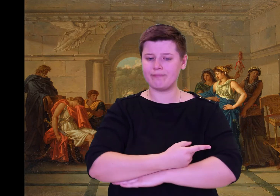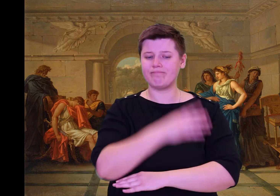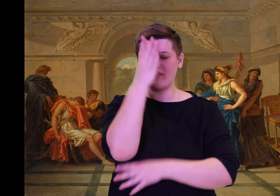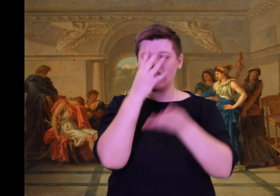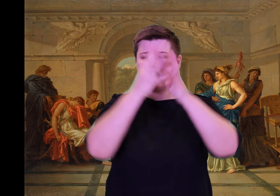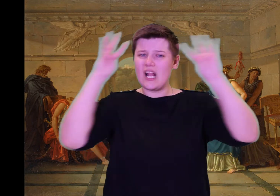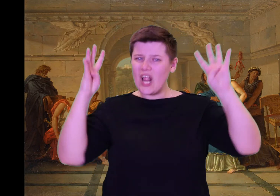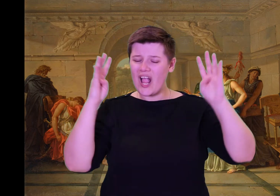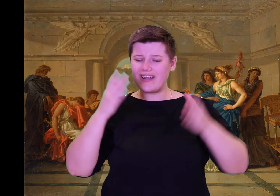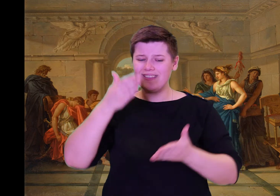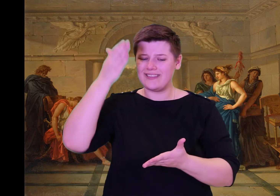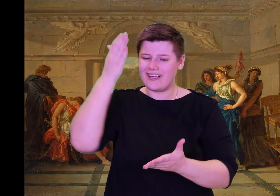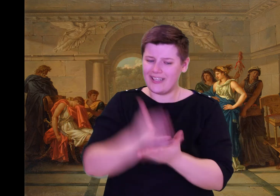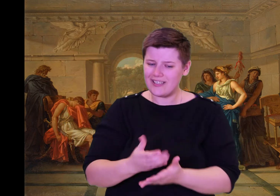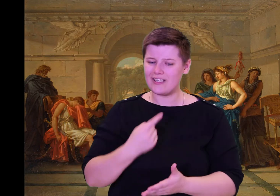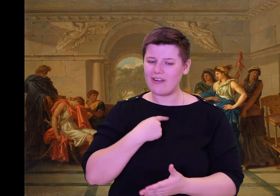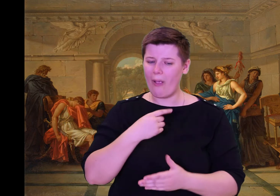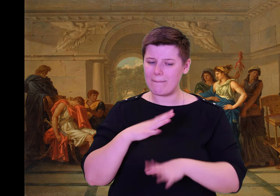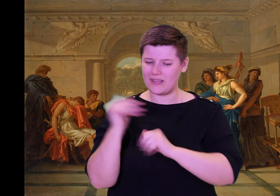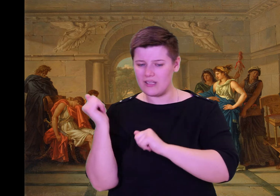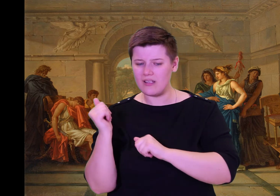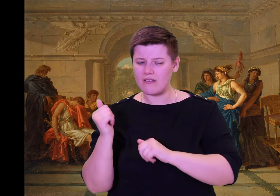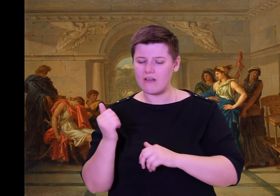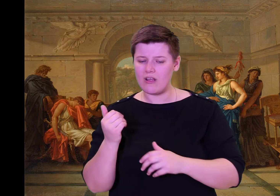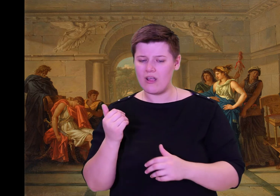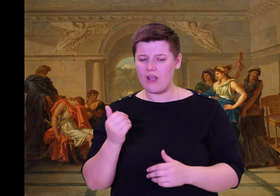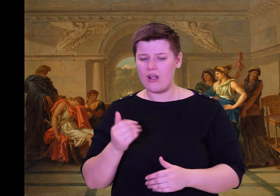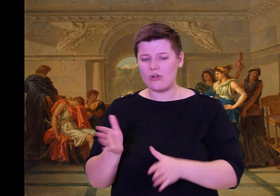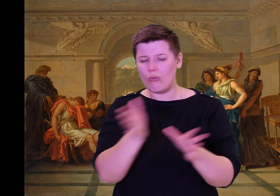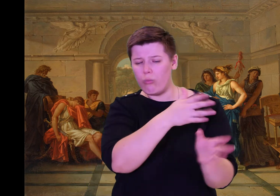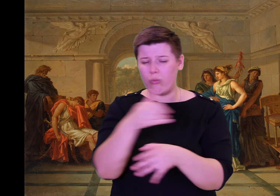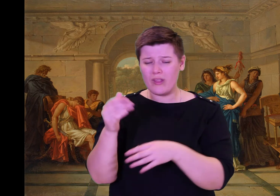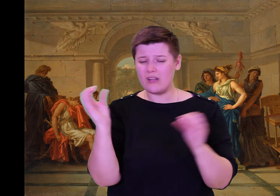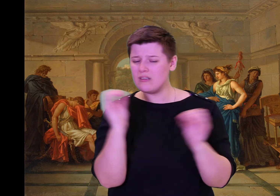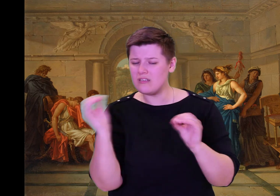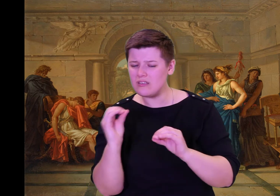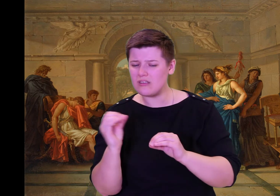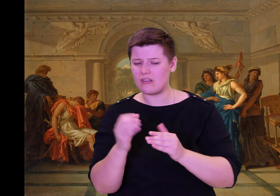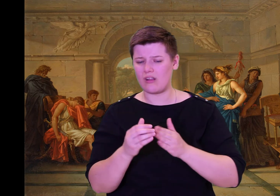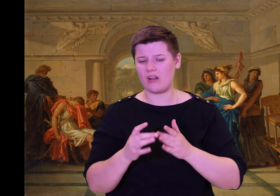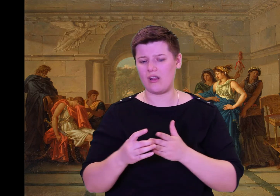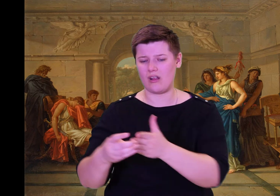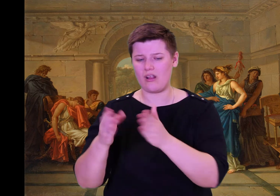I will not deceive you. I will not hide a single word I heard from that old Sea God Proteus.